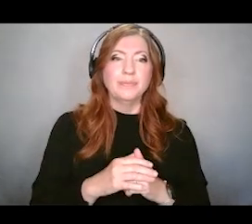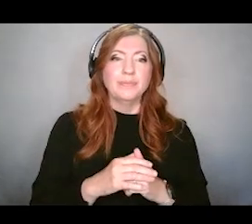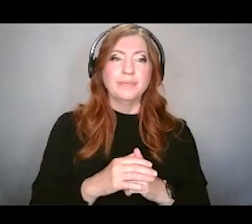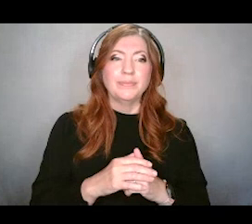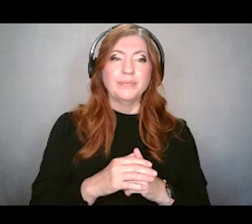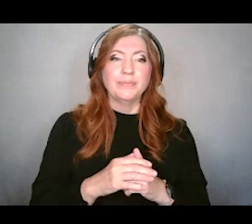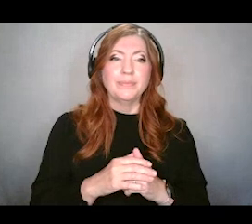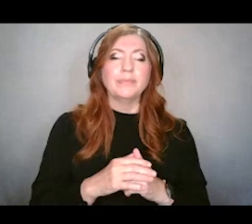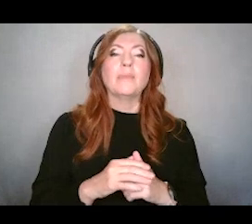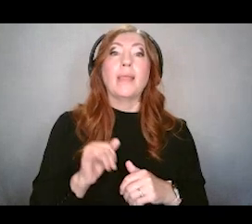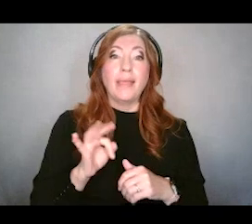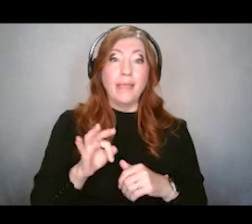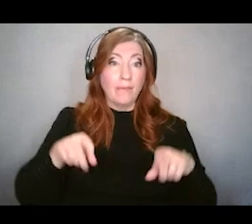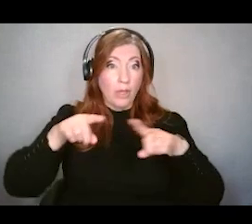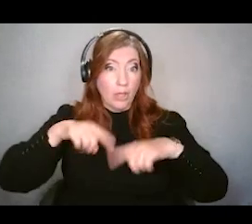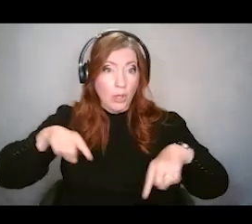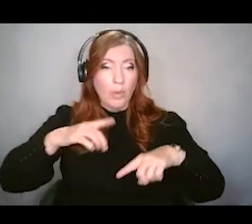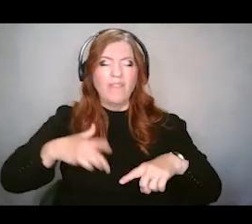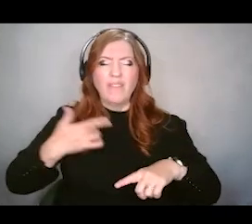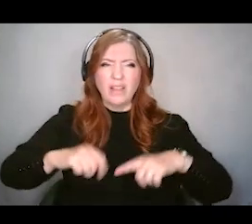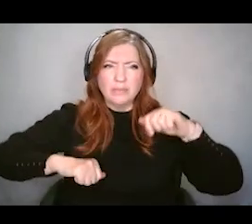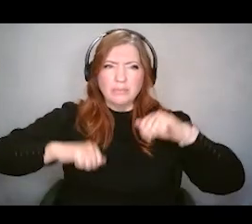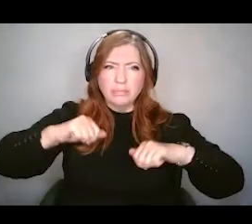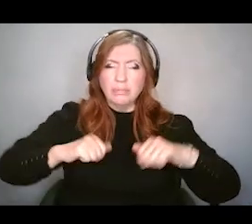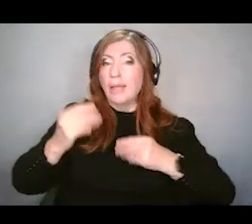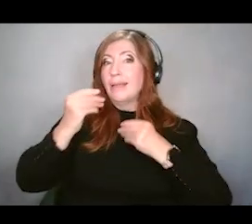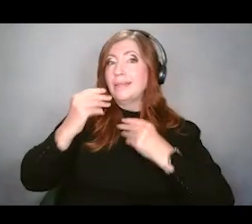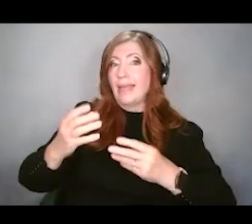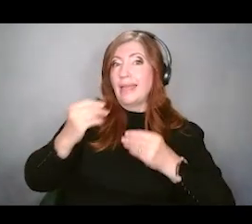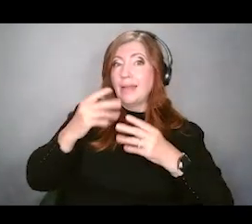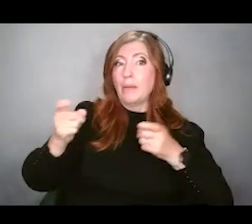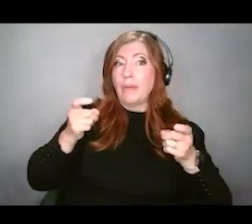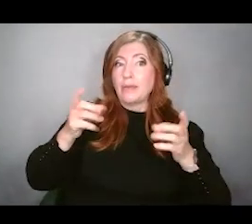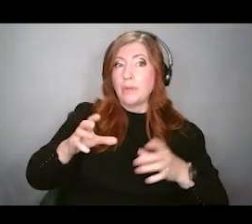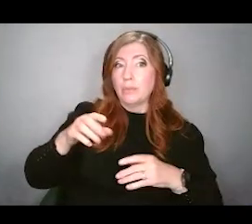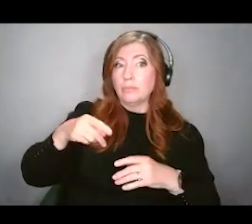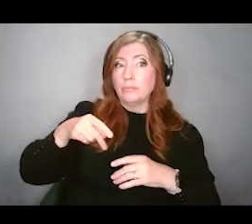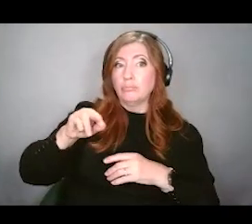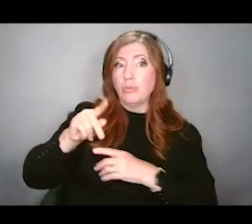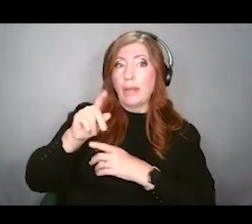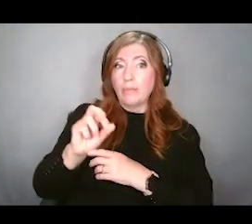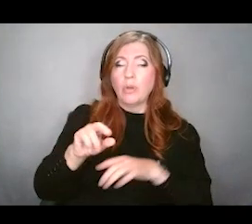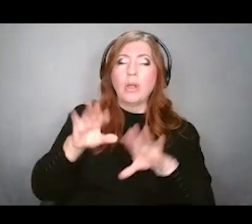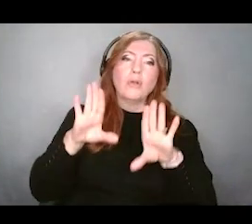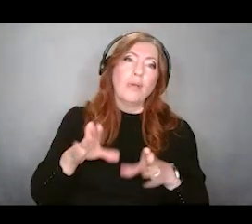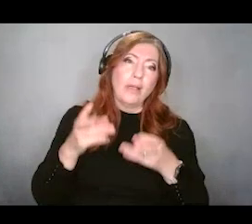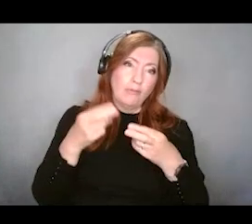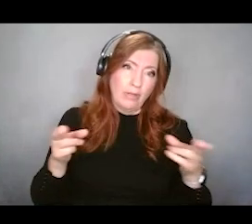If you're ever unsure, the Data Management Primer is a great resource. It outlines examples and